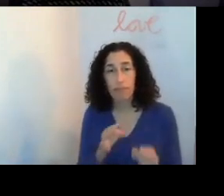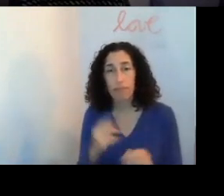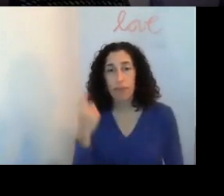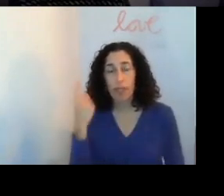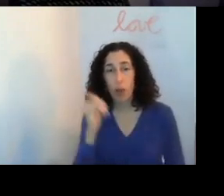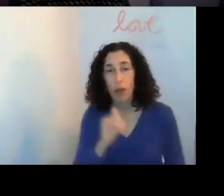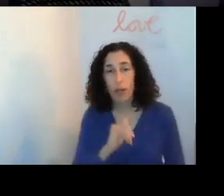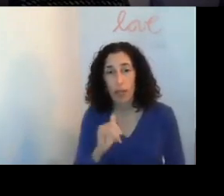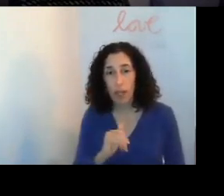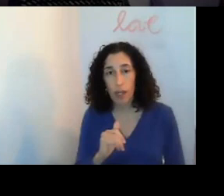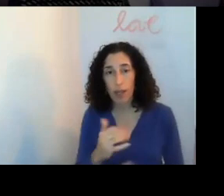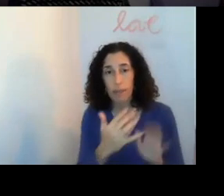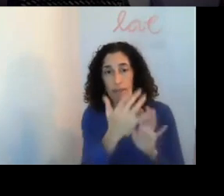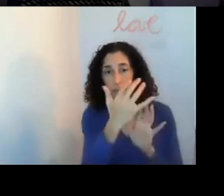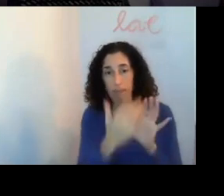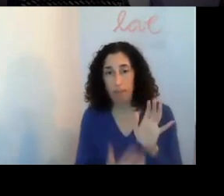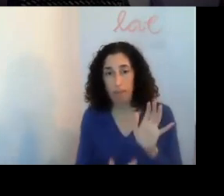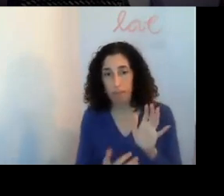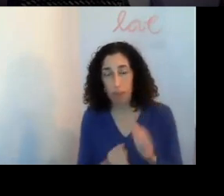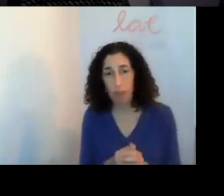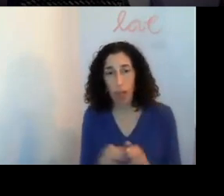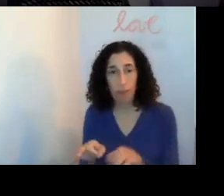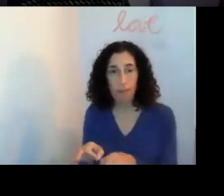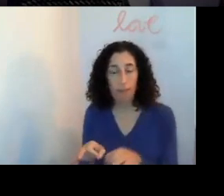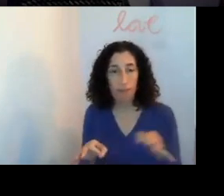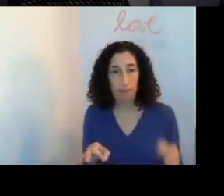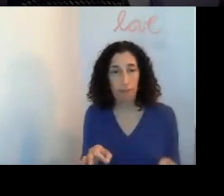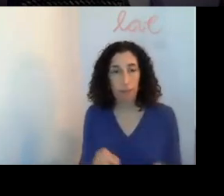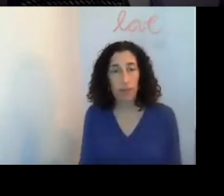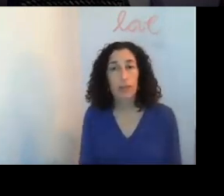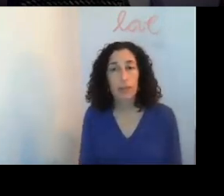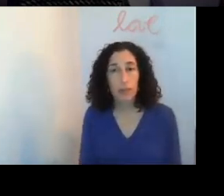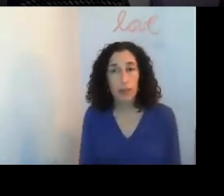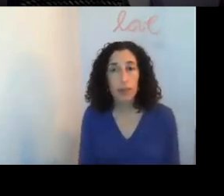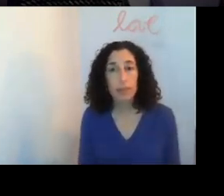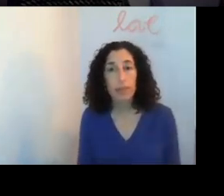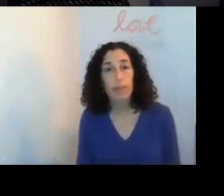Now to return to Shannon’s description of the cover, their way of describing and